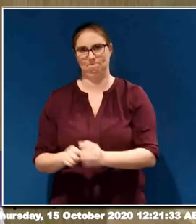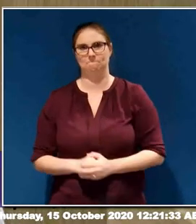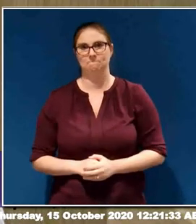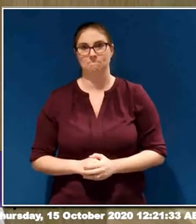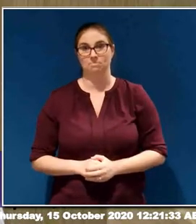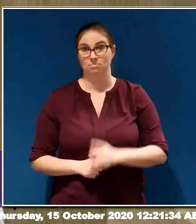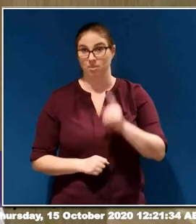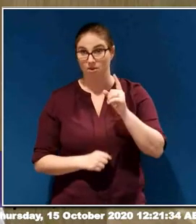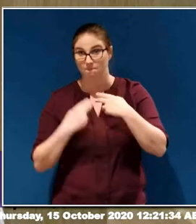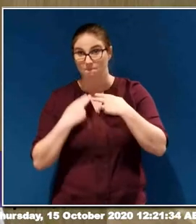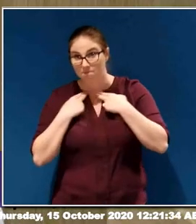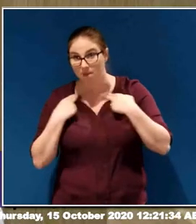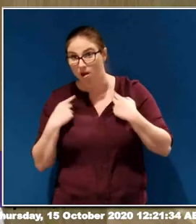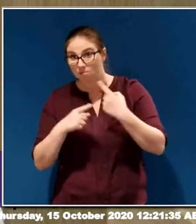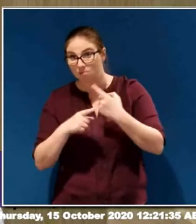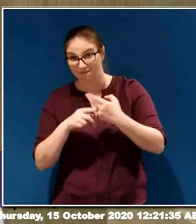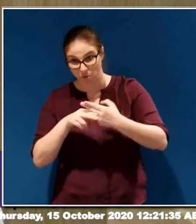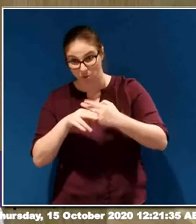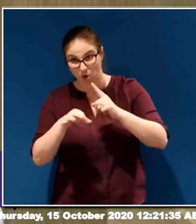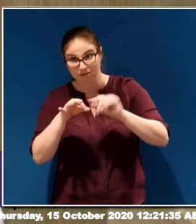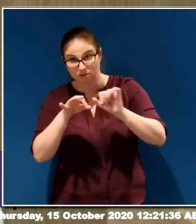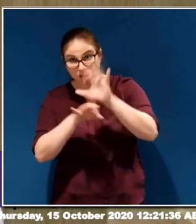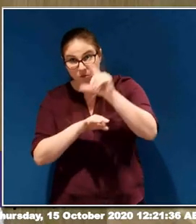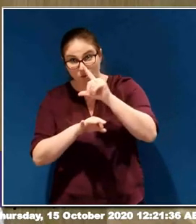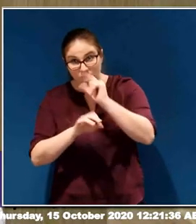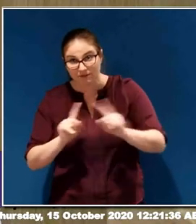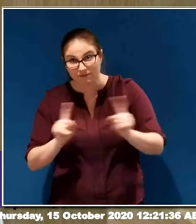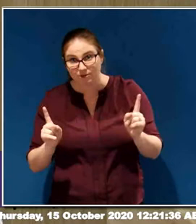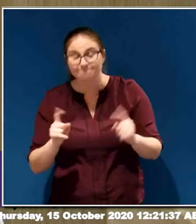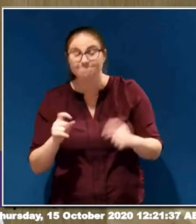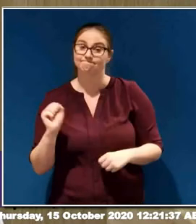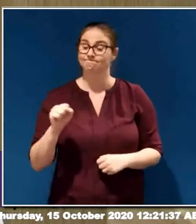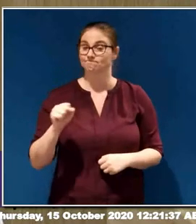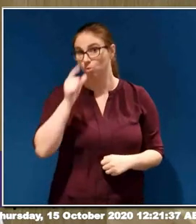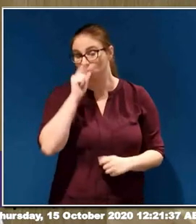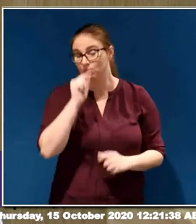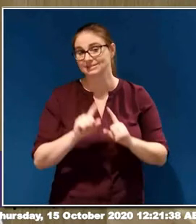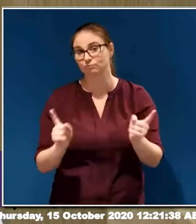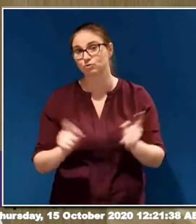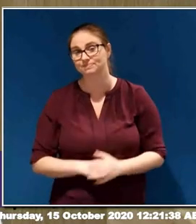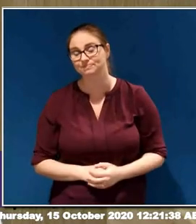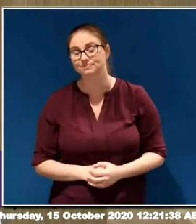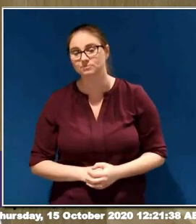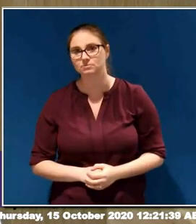And within complex needs applications for metropolitan Brisbane,